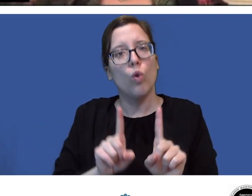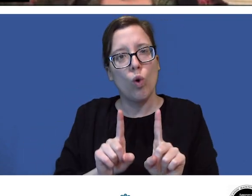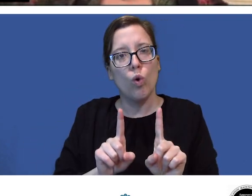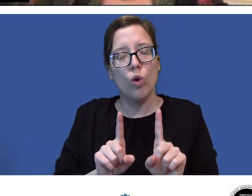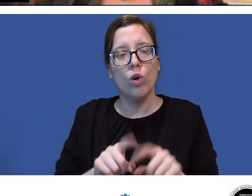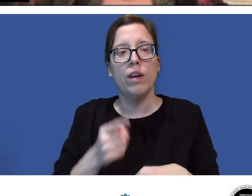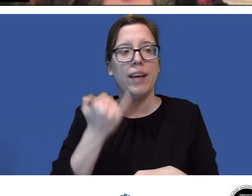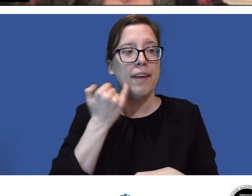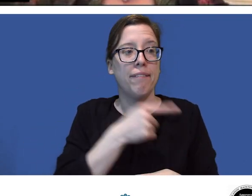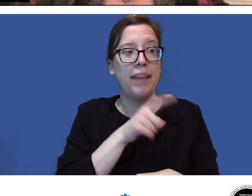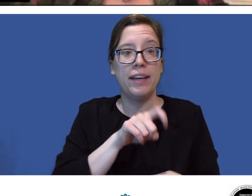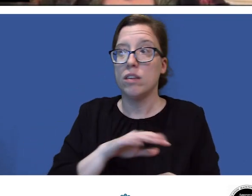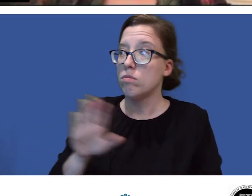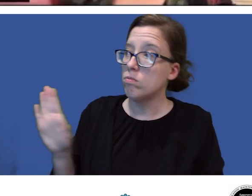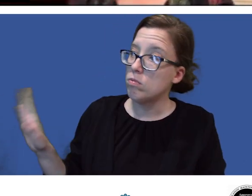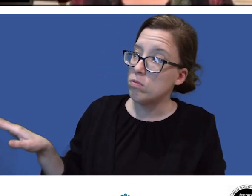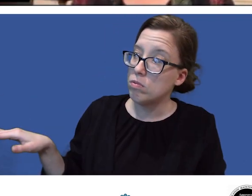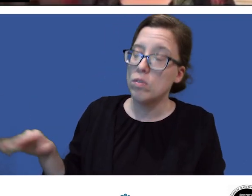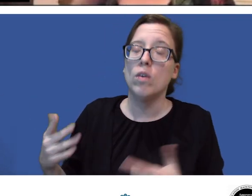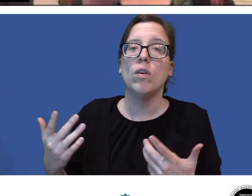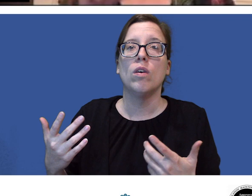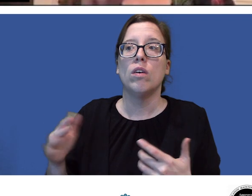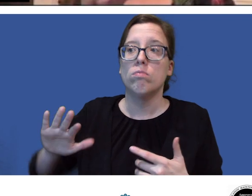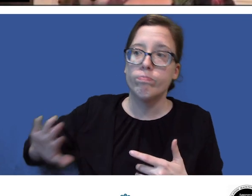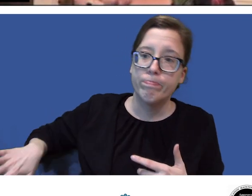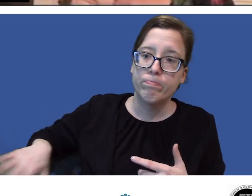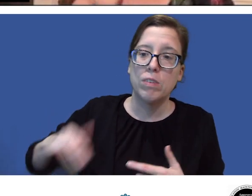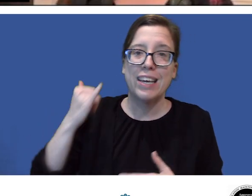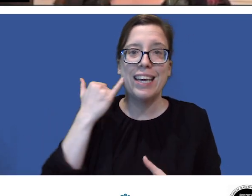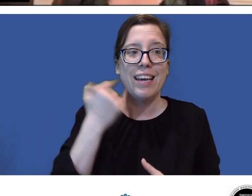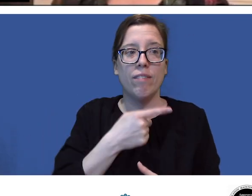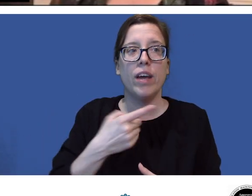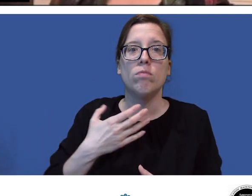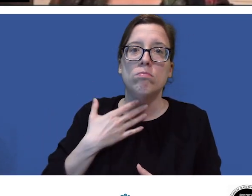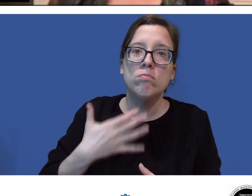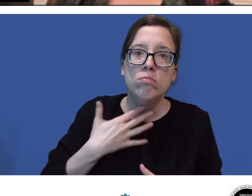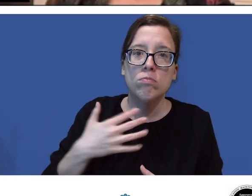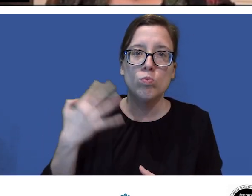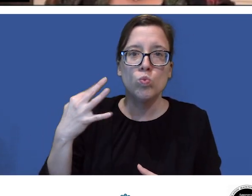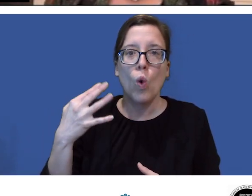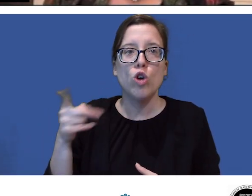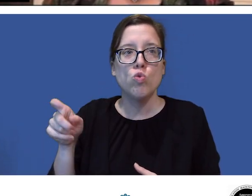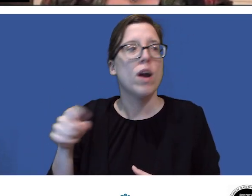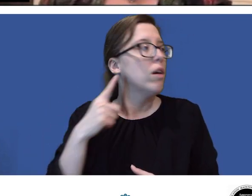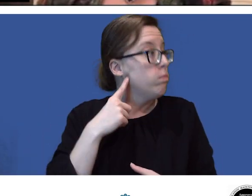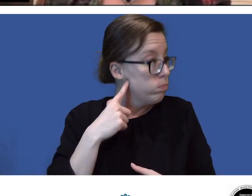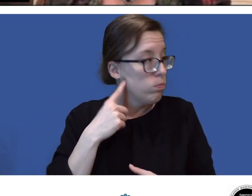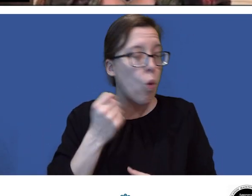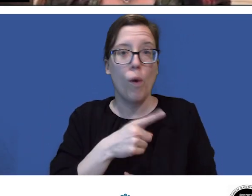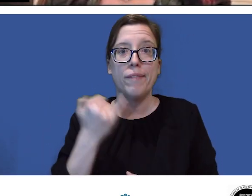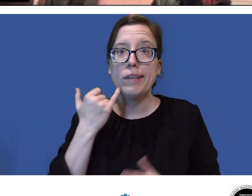But you need to be close so that she can reach and get you. So that if she makes a sound, you can hear it.